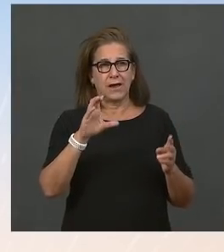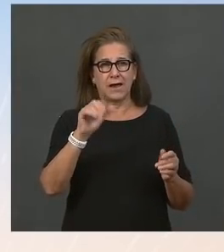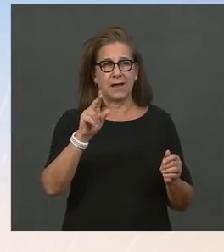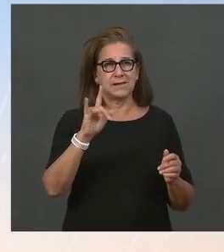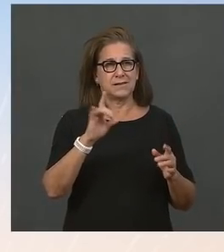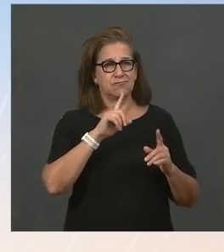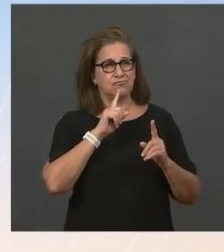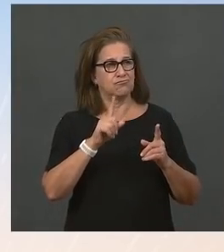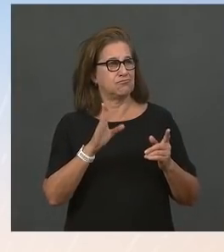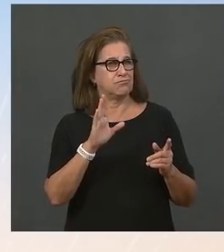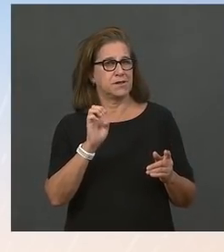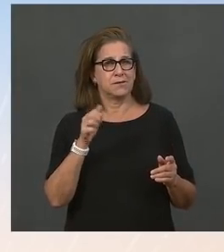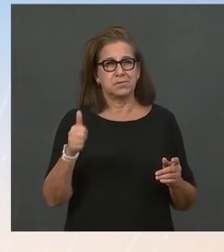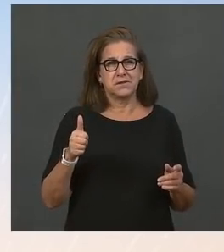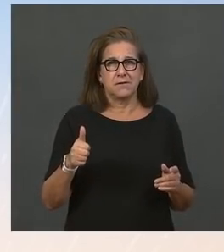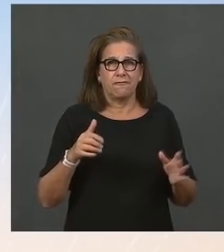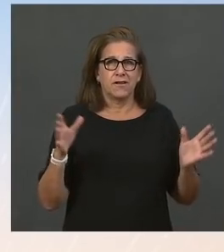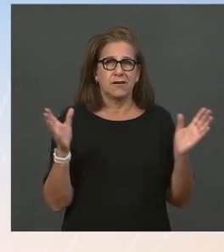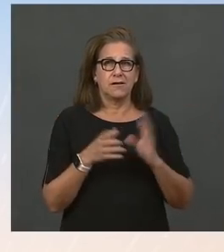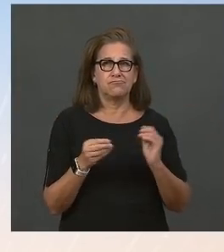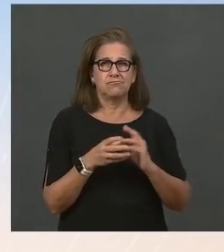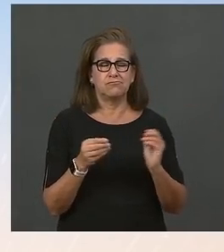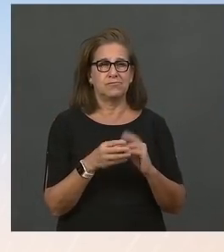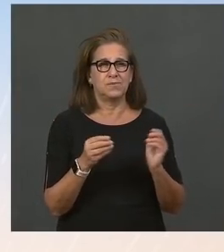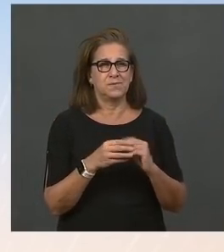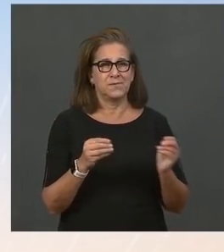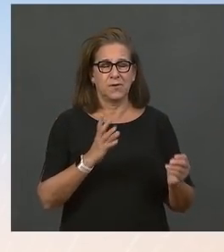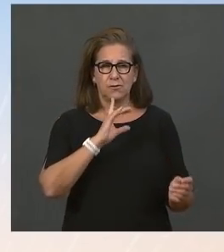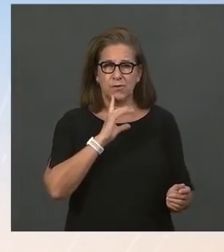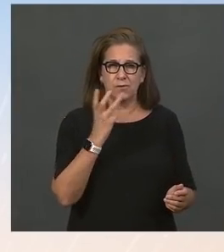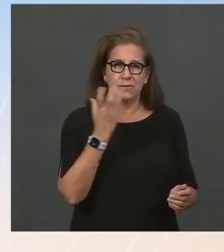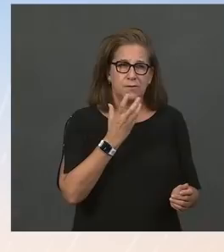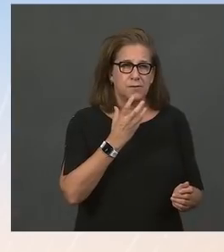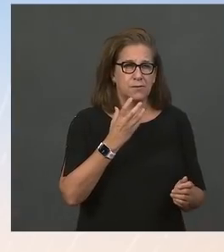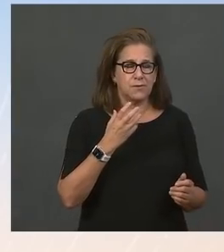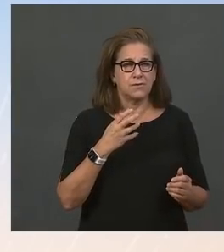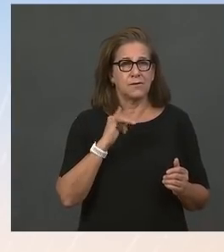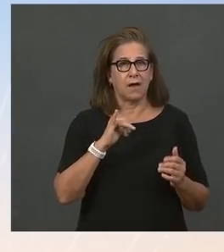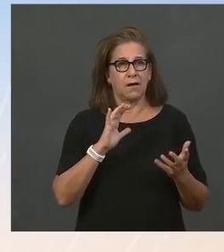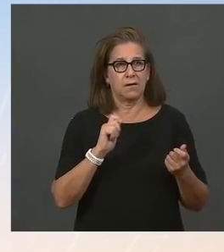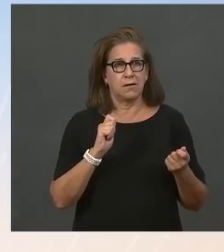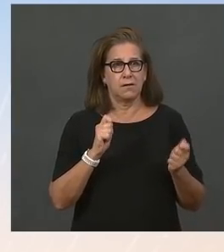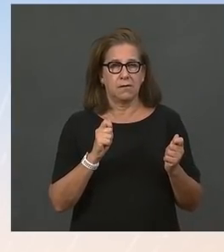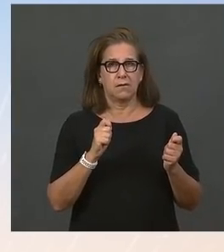that progress here is a historic package that will put in place systems and programs